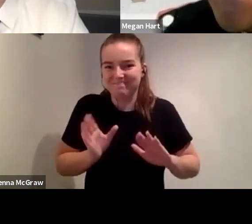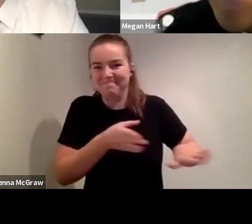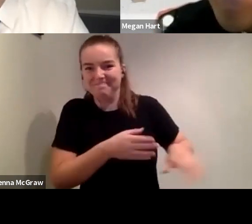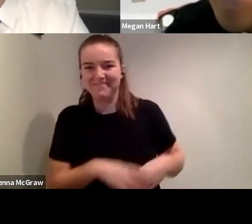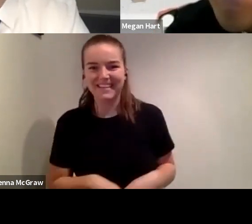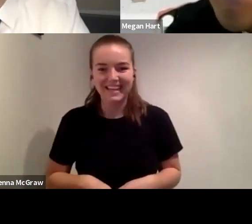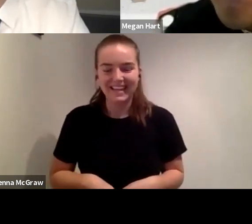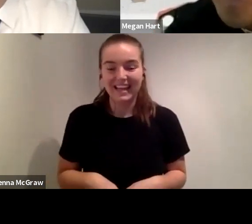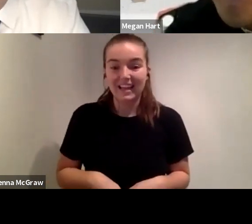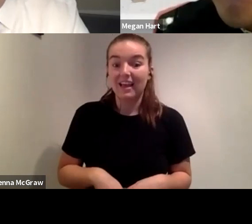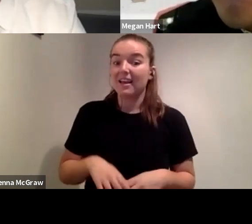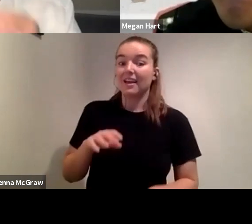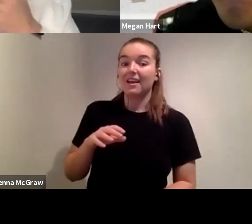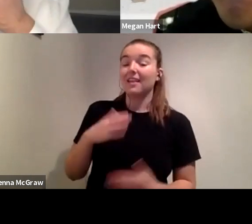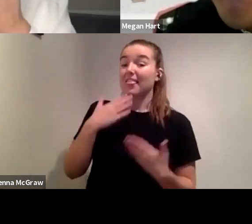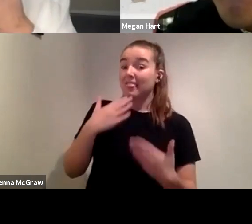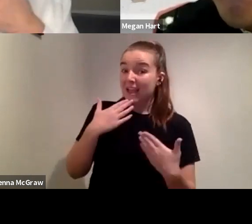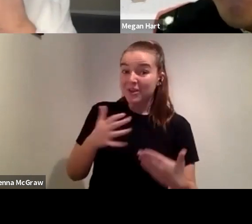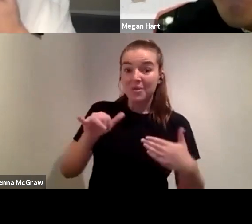That is assessed through a conversation with the employee they can take a lot of trust building to get there if they have some fear around it.